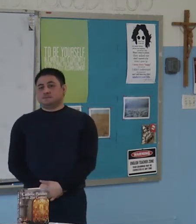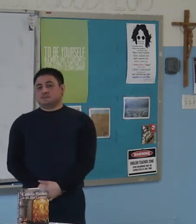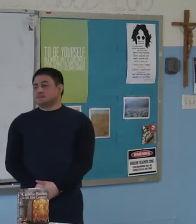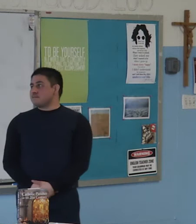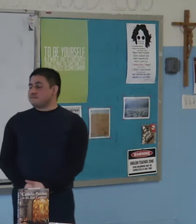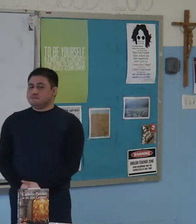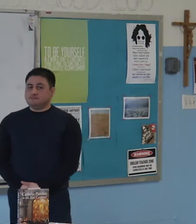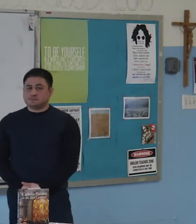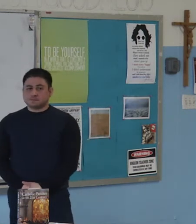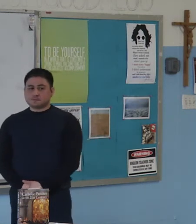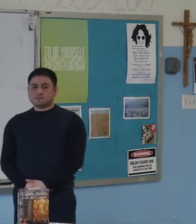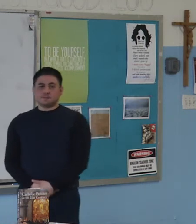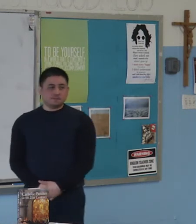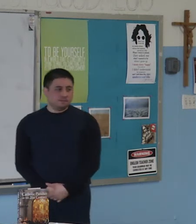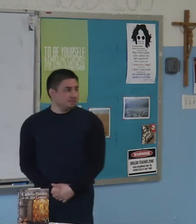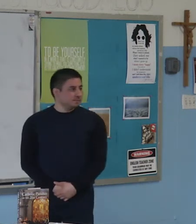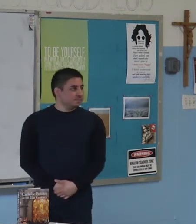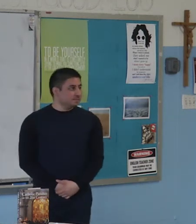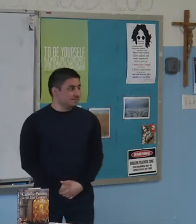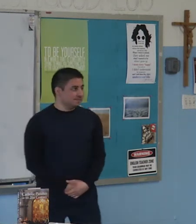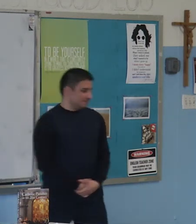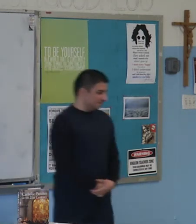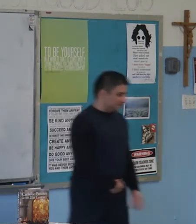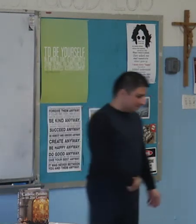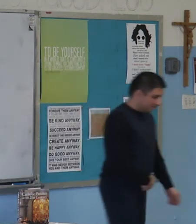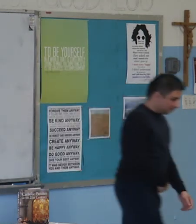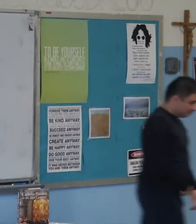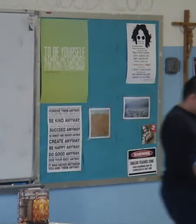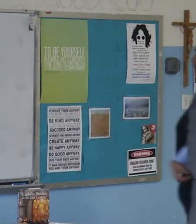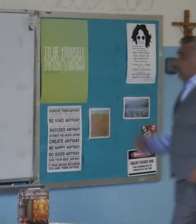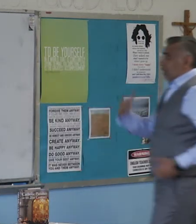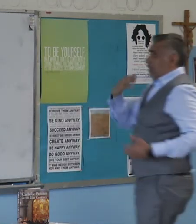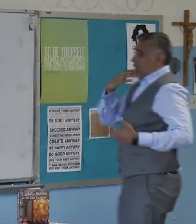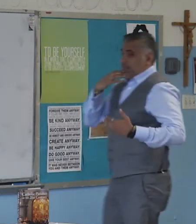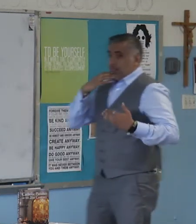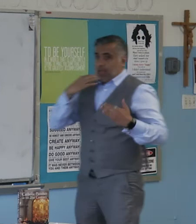So, our thanks again to all the groups who sponsored this research. So it was